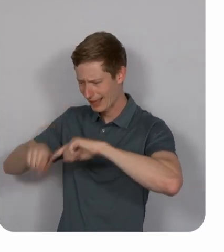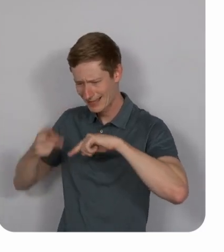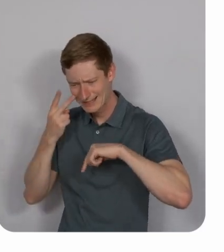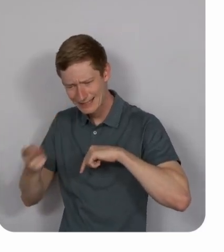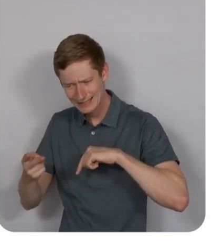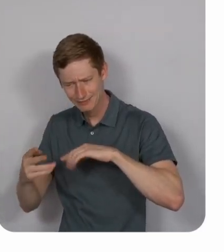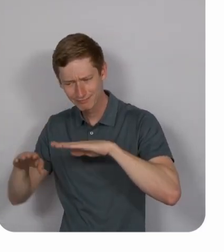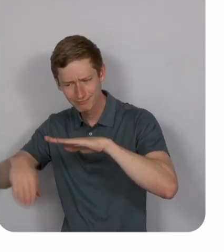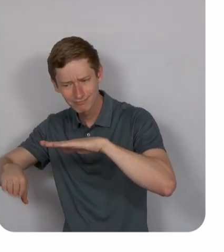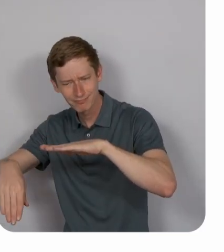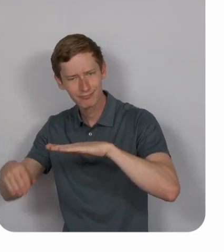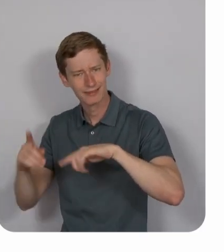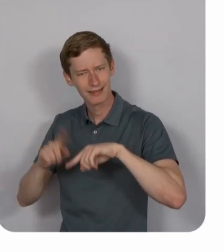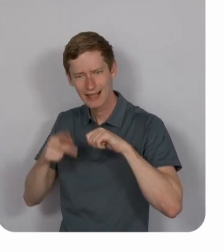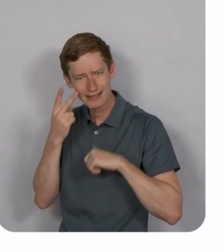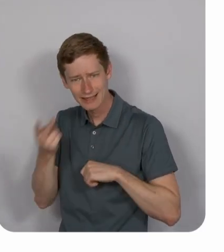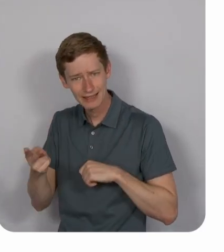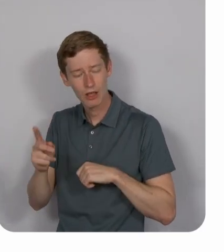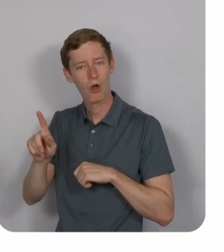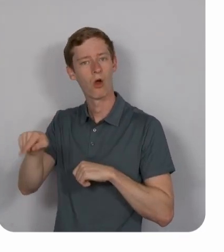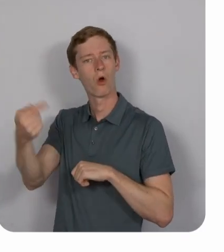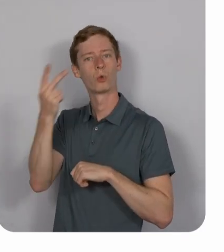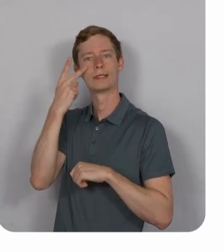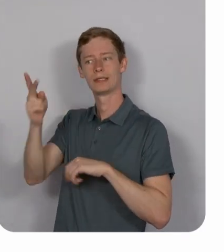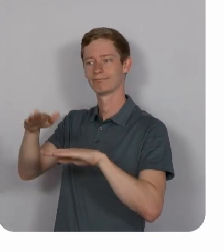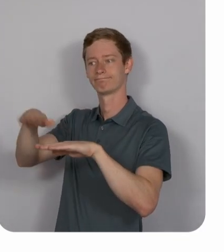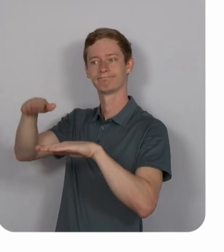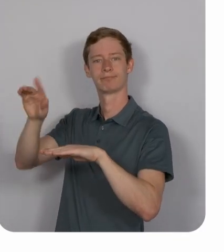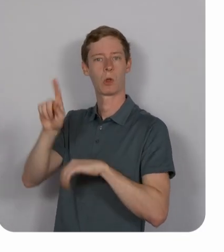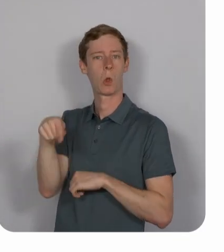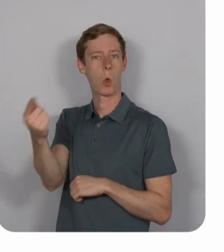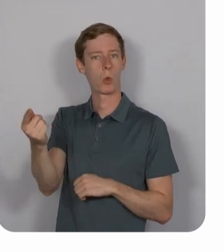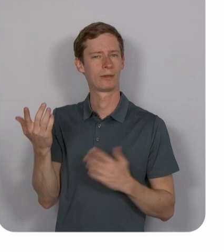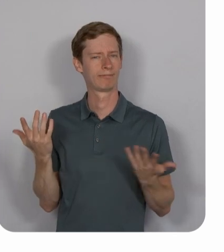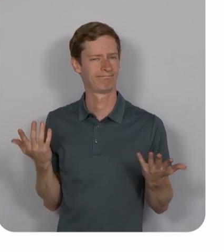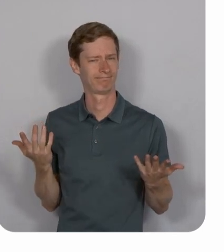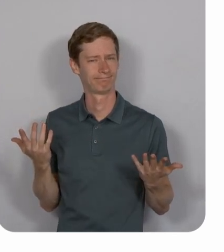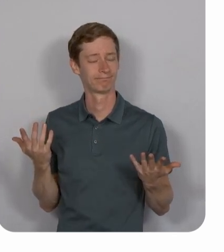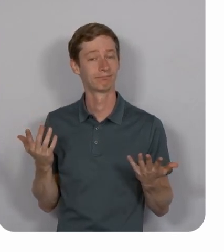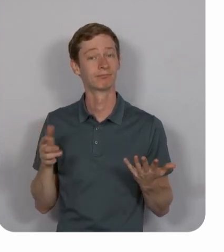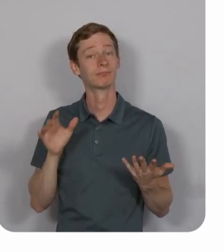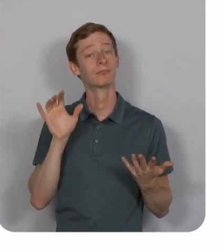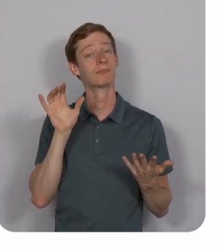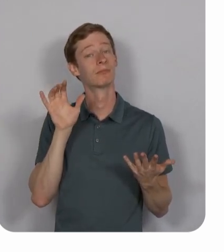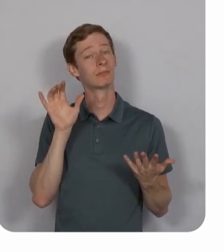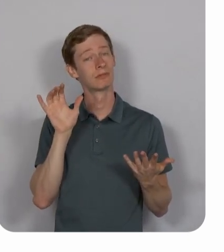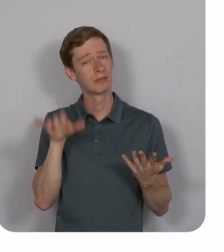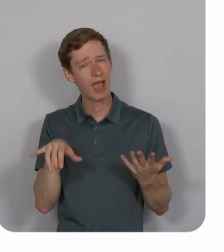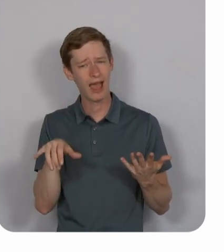and all you see rendered virtually is their top half. Now, this one isn't quite done yet.